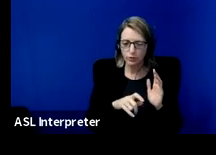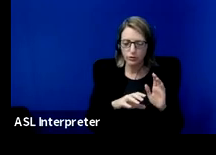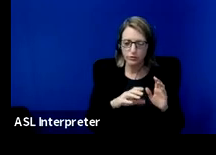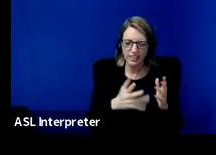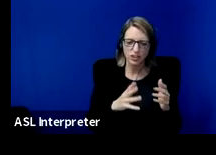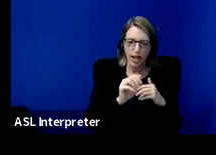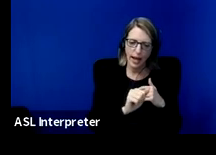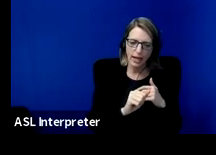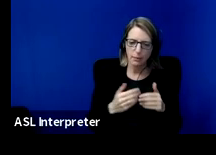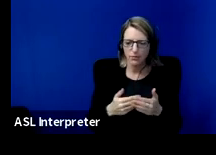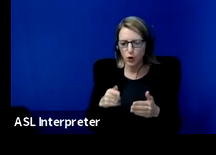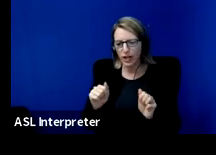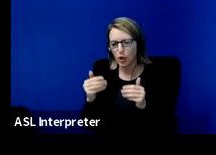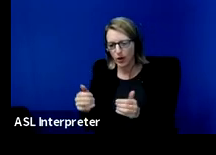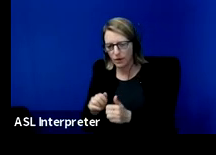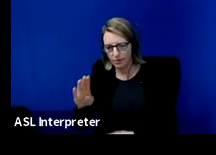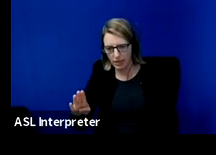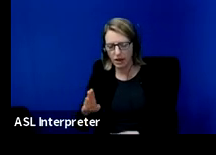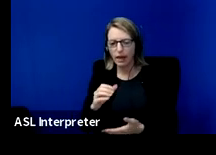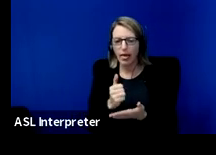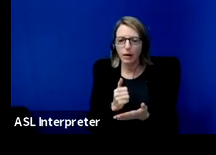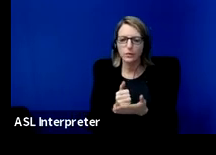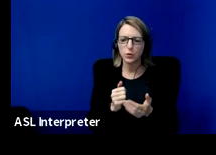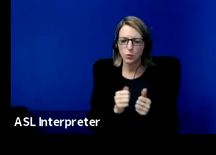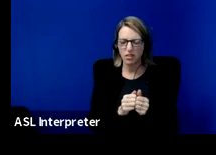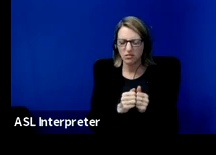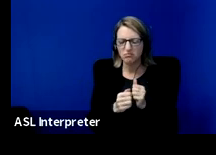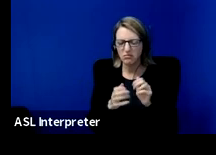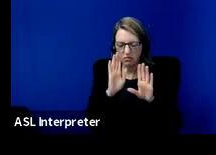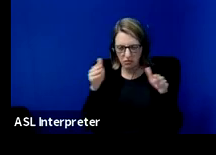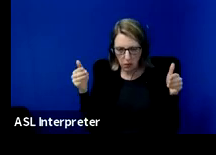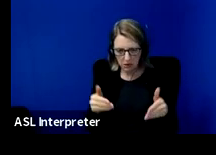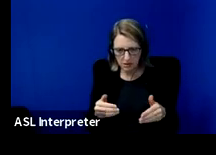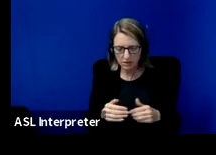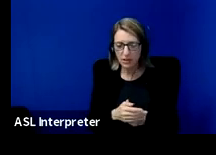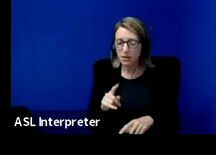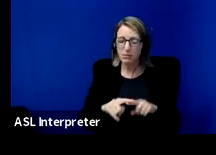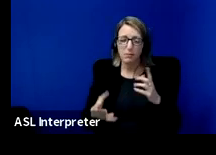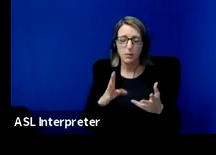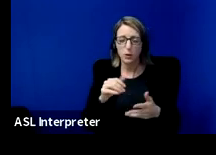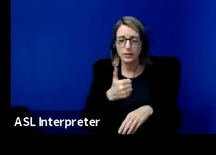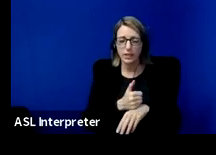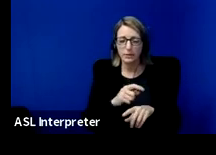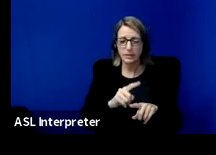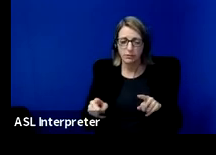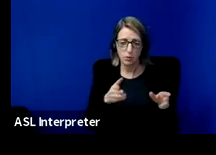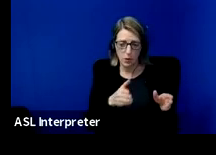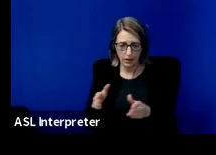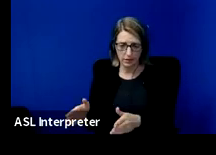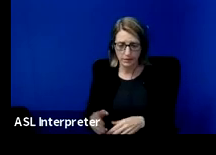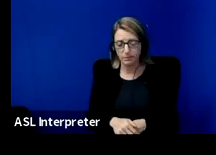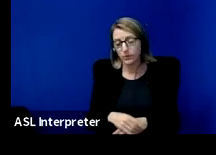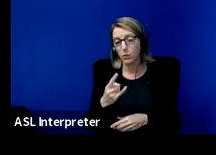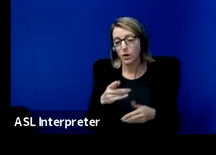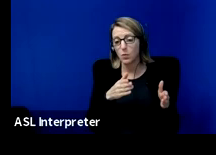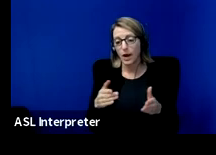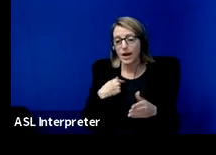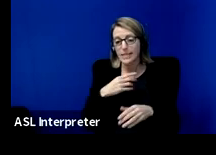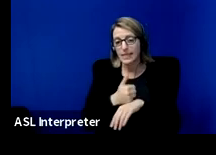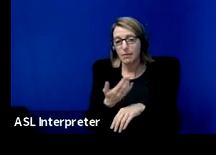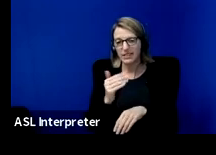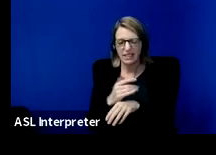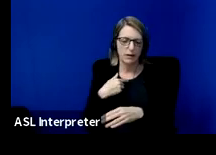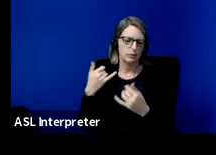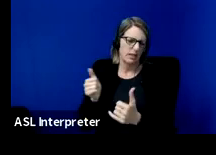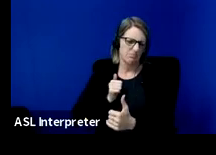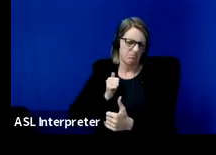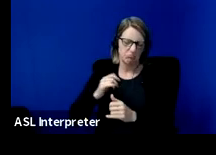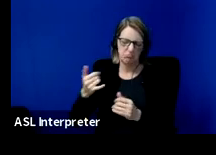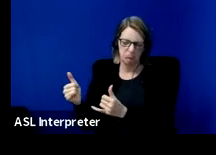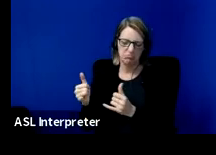ESD 112-- Kristina Wambold: This helps me have a linear focus, but I may also want to set it up in different ways. And one of the ways that I set it up last night as I was playing in here is I set up a homepage.